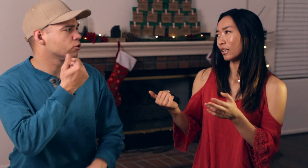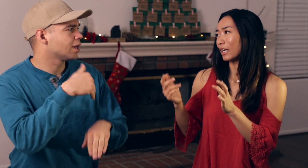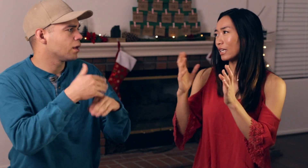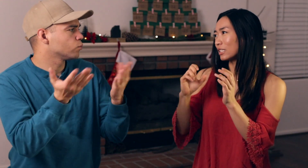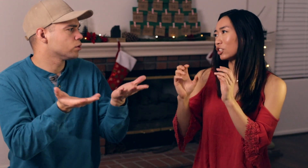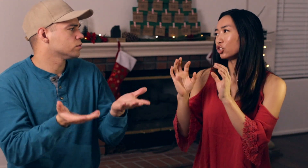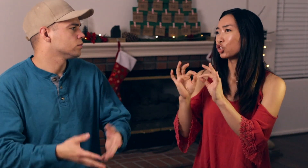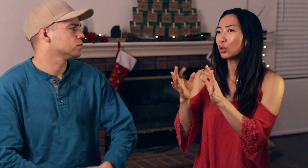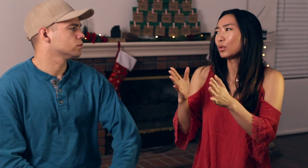I guess an interpreter